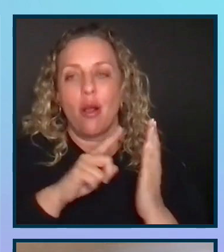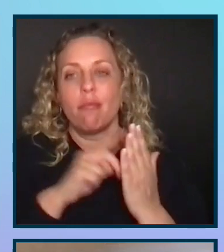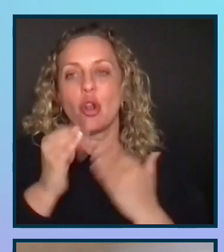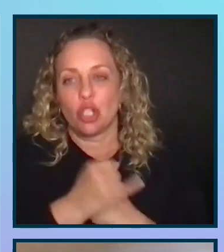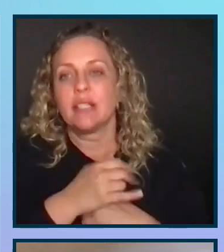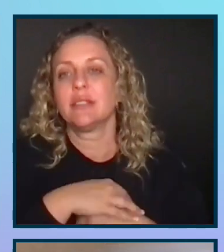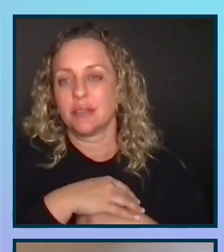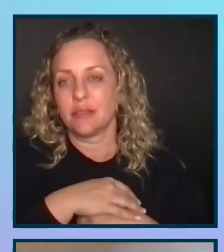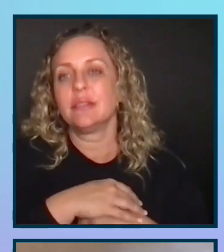Many of these projects will help you think about